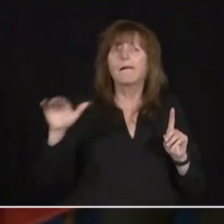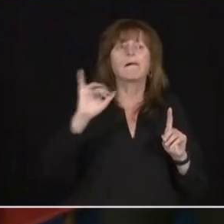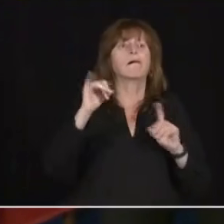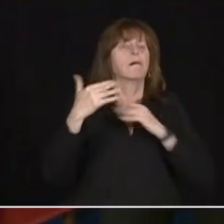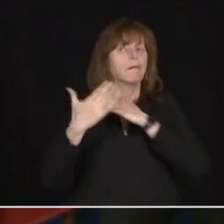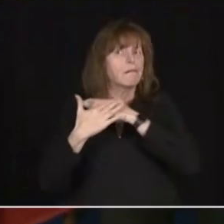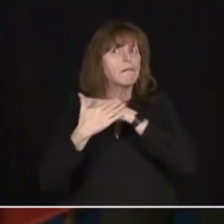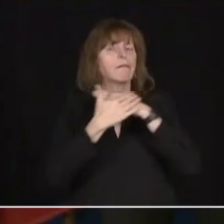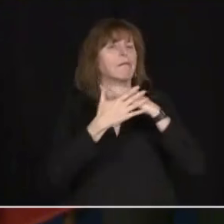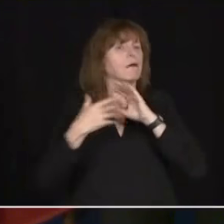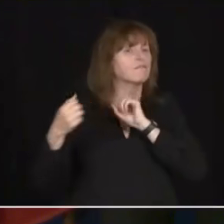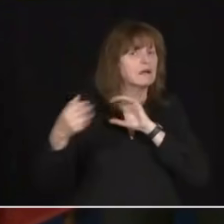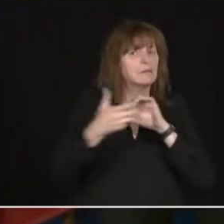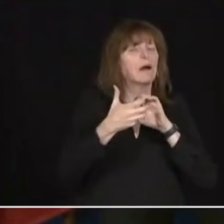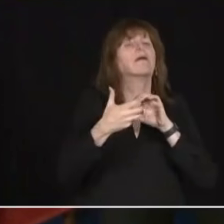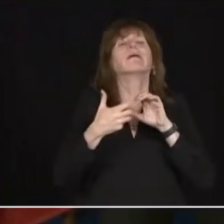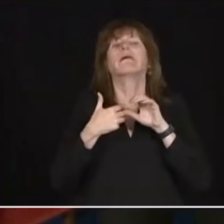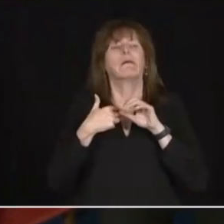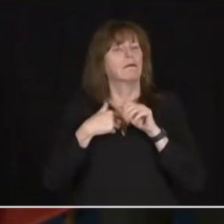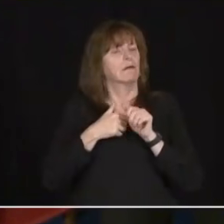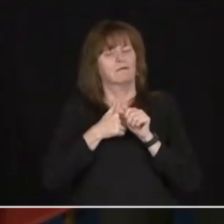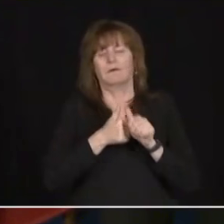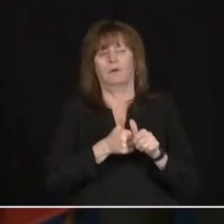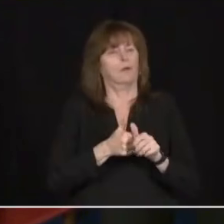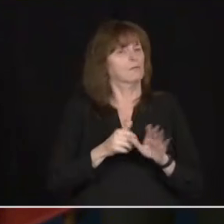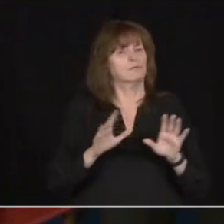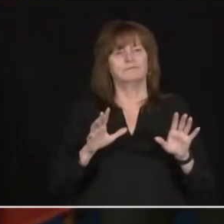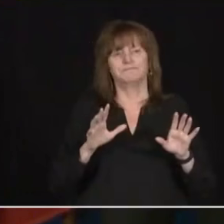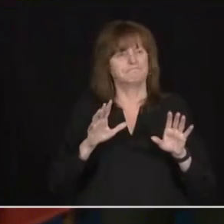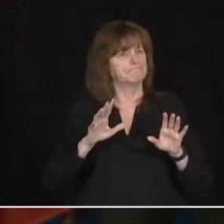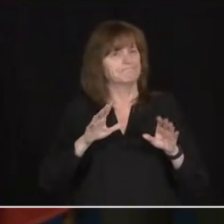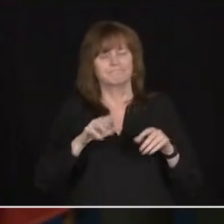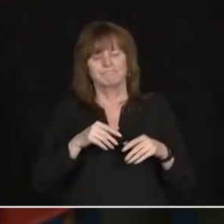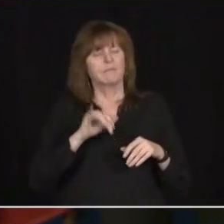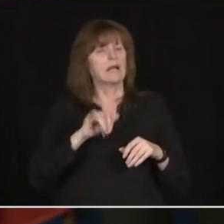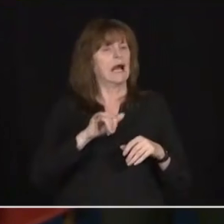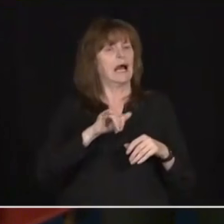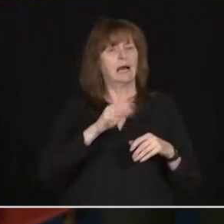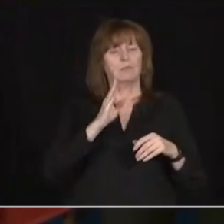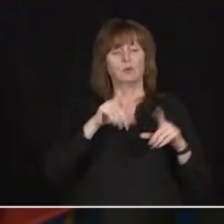What I can say is we got feedback from our stakeholders and we're following their advice.